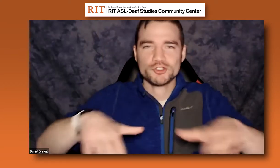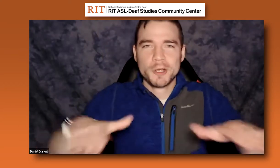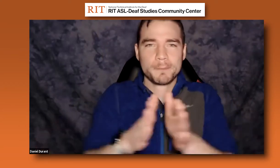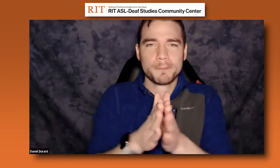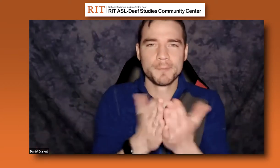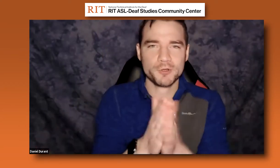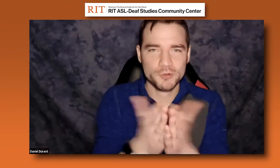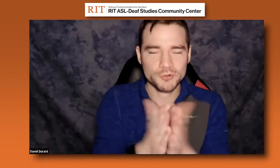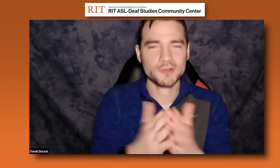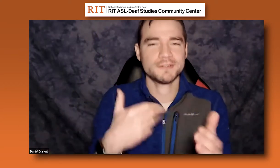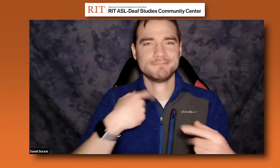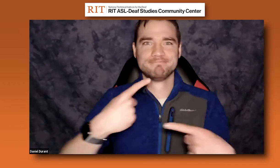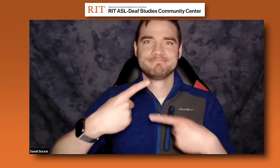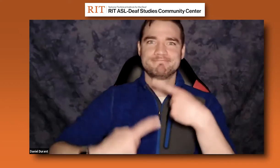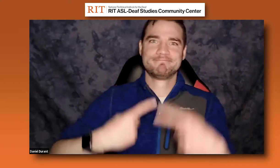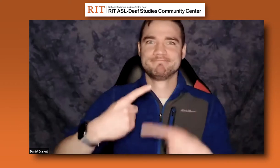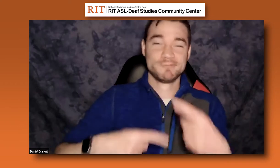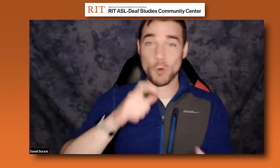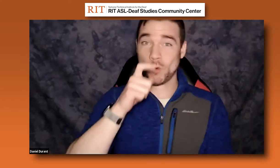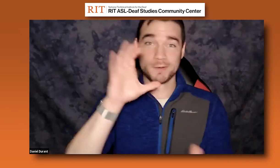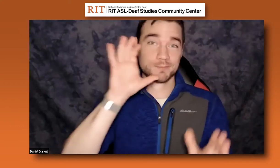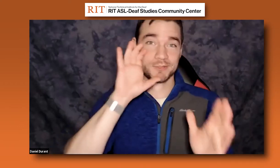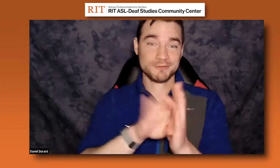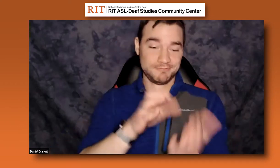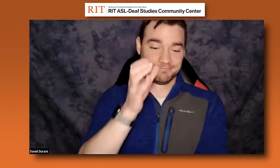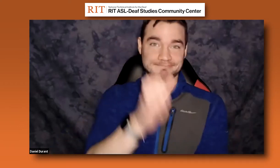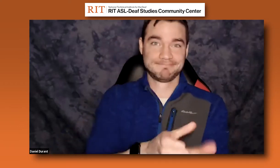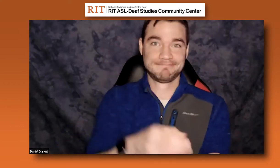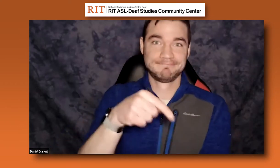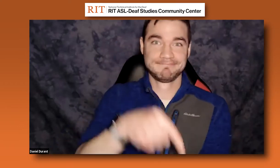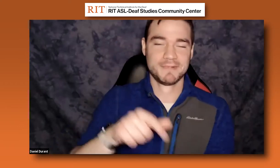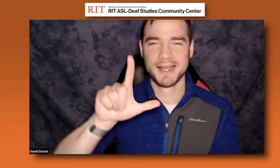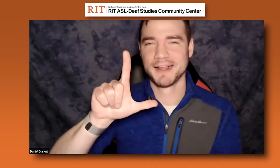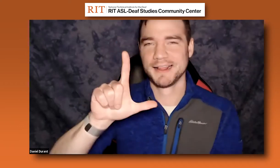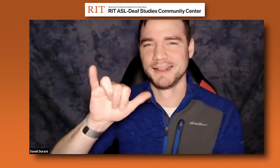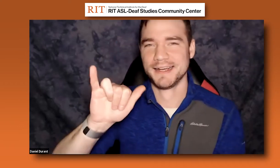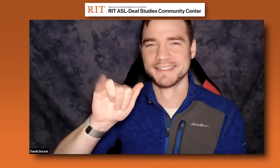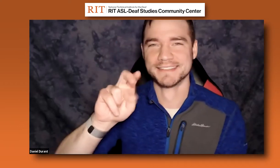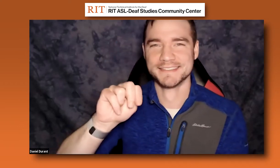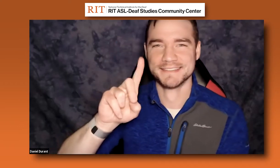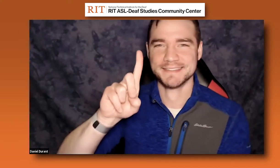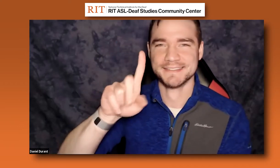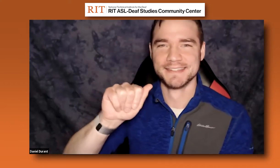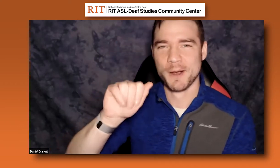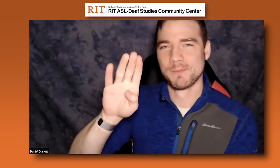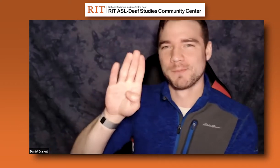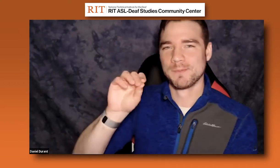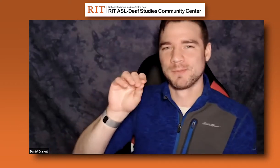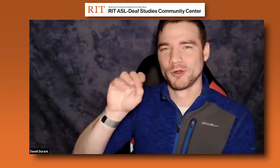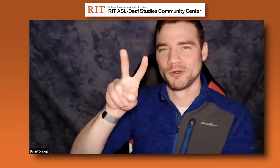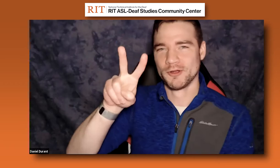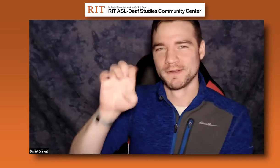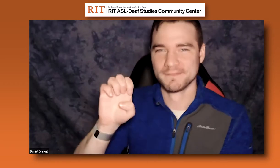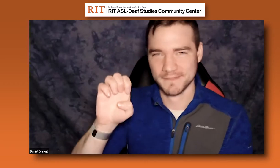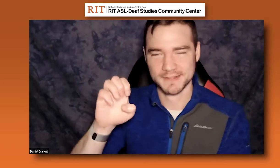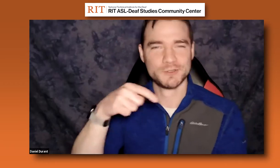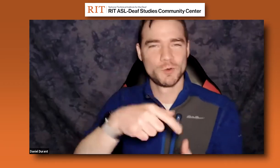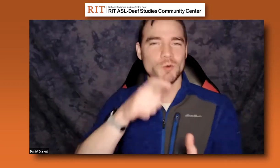She also bought me a special children's book that had sign language and pictures in them. If you might know of Linda Bove,